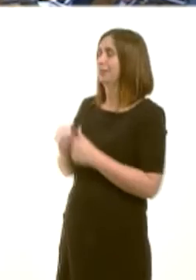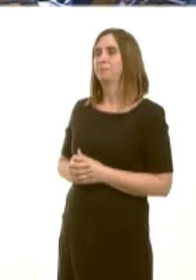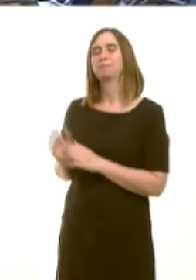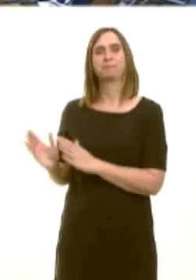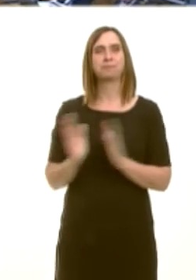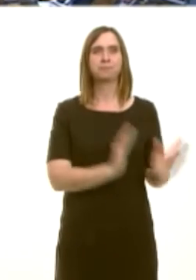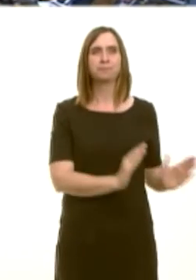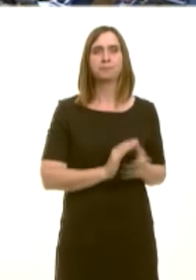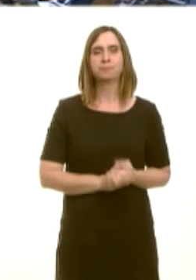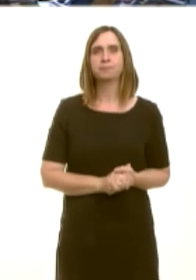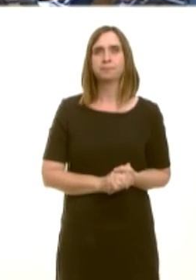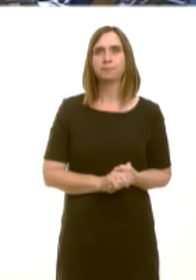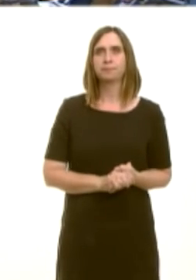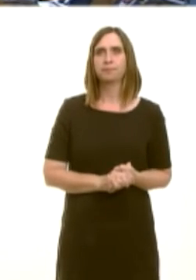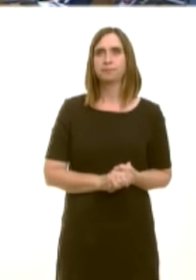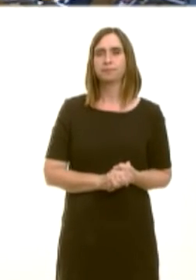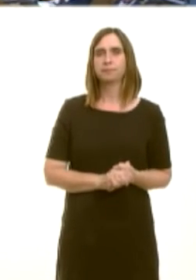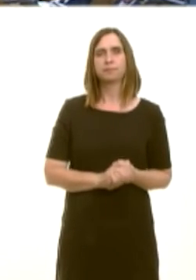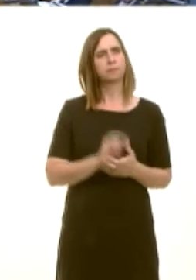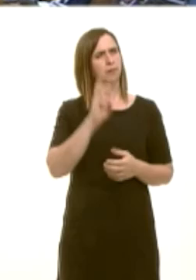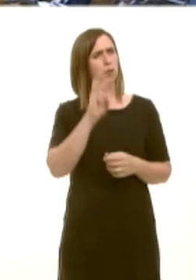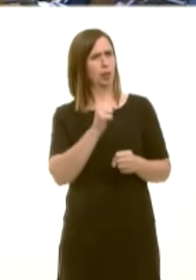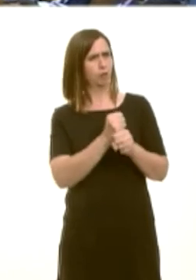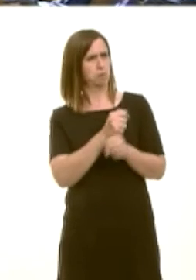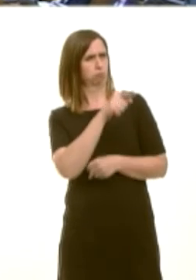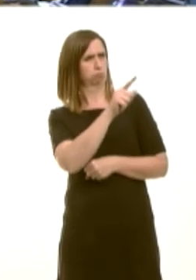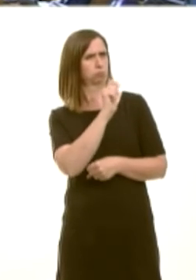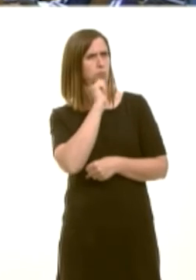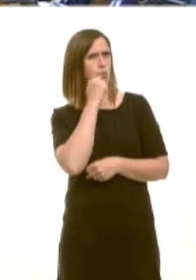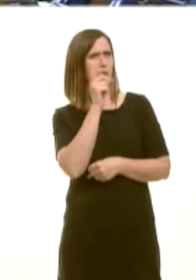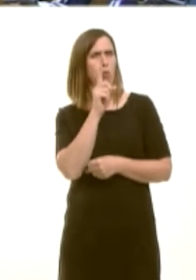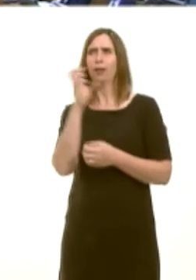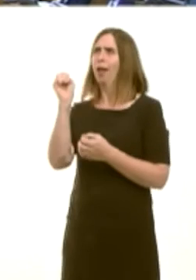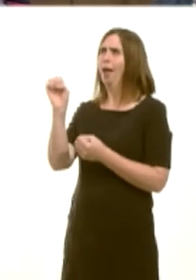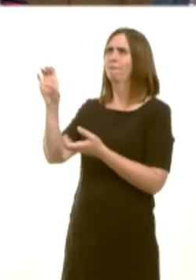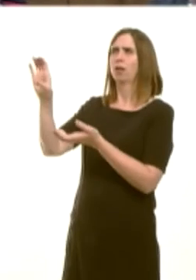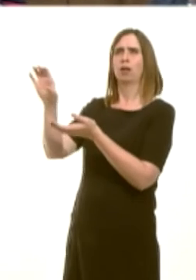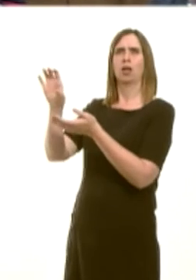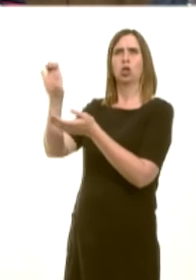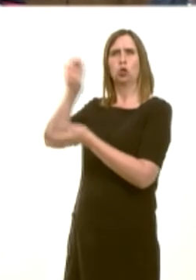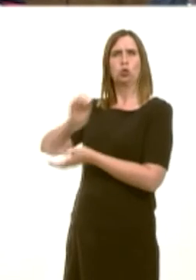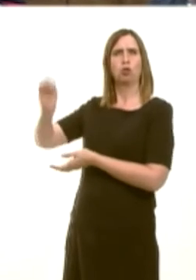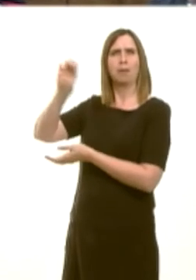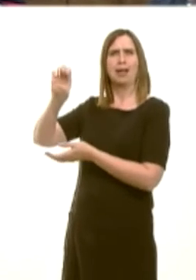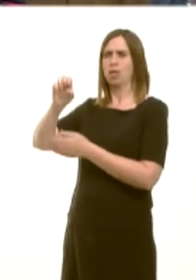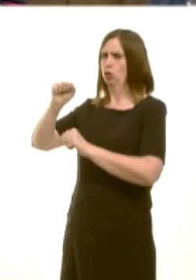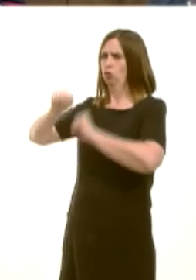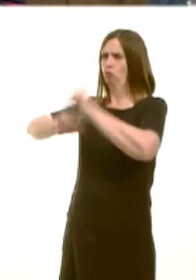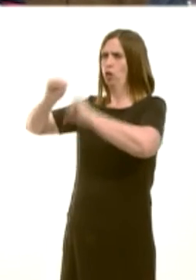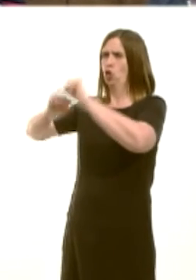Jenny Rathbone: 7. How is the Welsh Government planning to use European structural and investment funds to drive up productivity across Wales? OAQ(4)2288(FM)